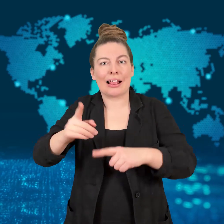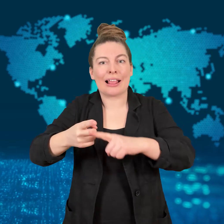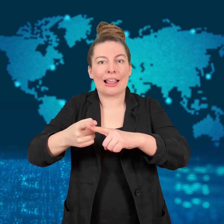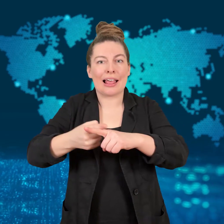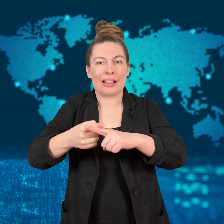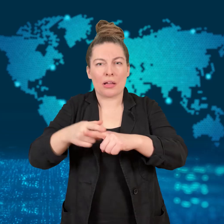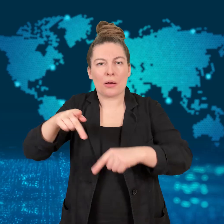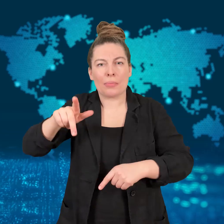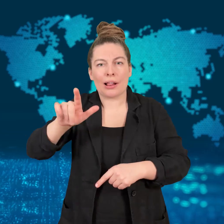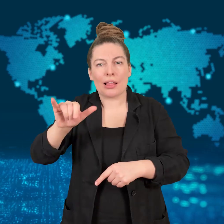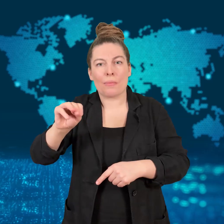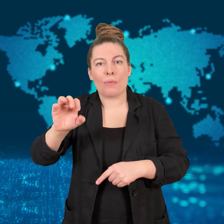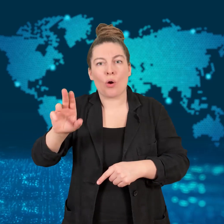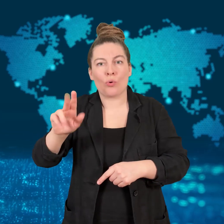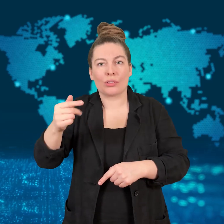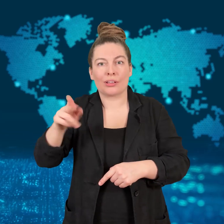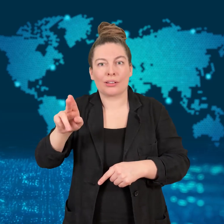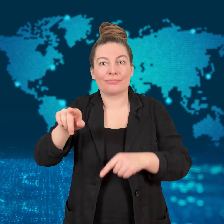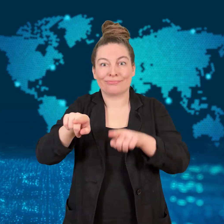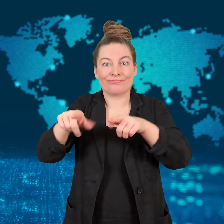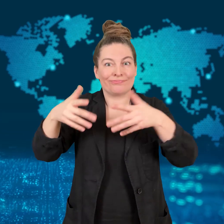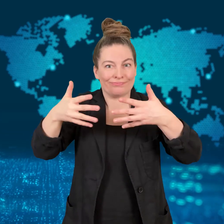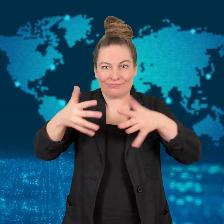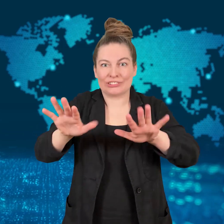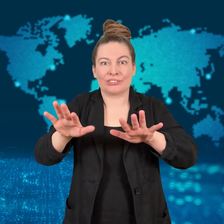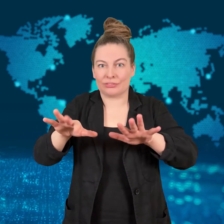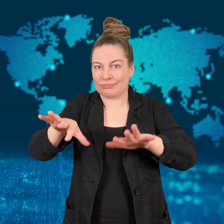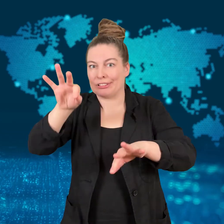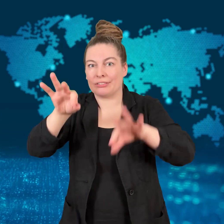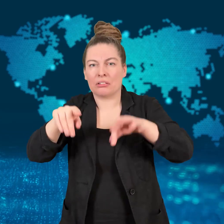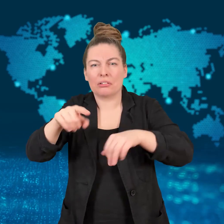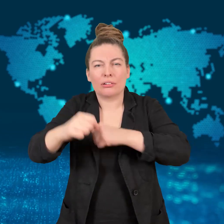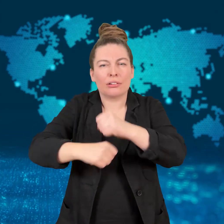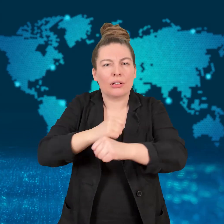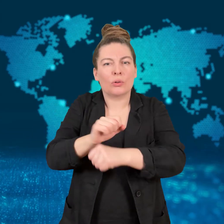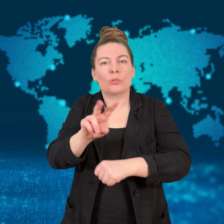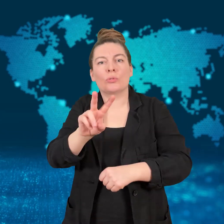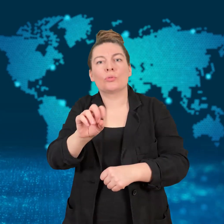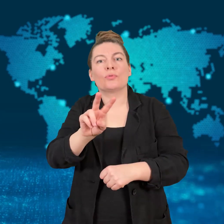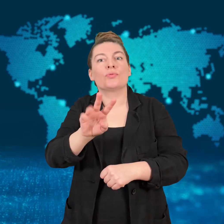The workers found an unexploded 455-kilogram bomb.